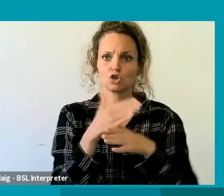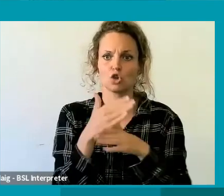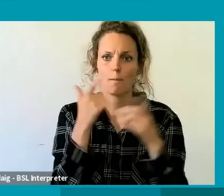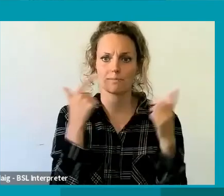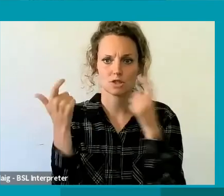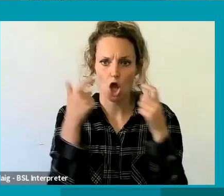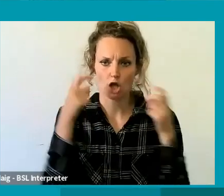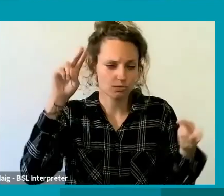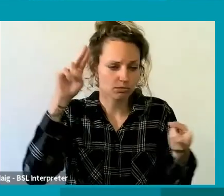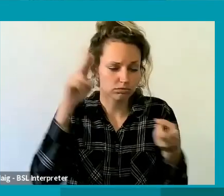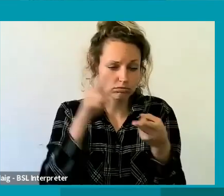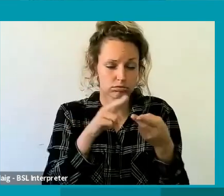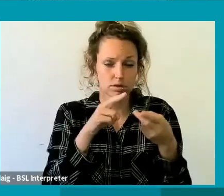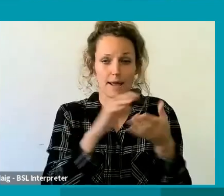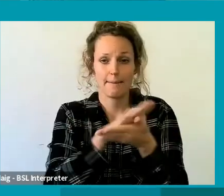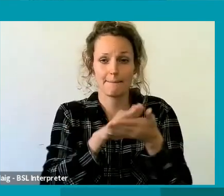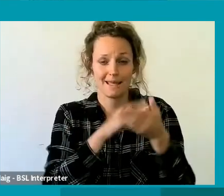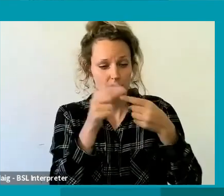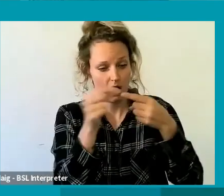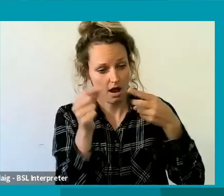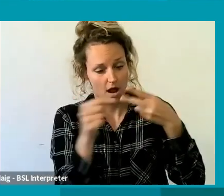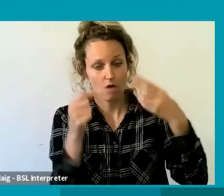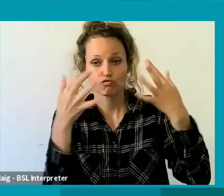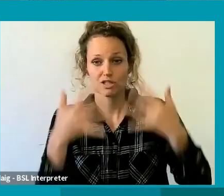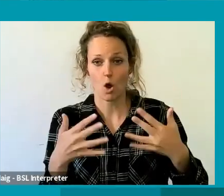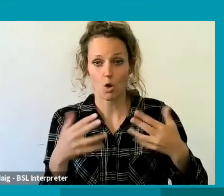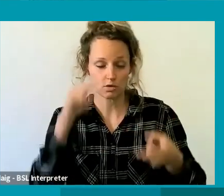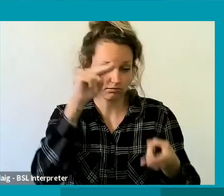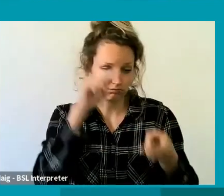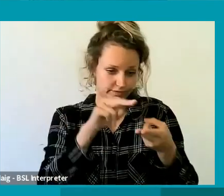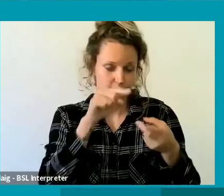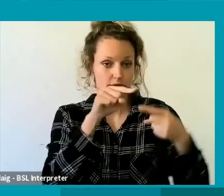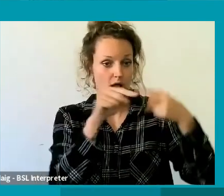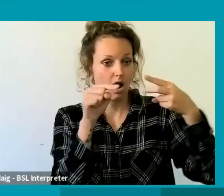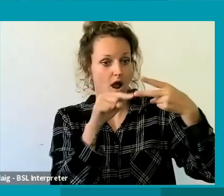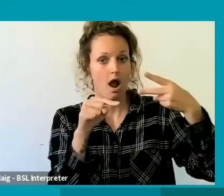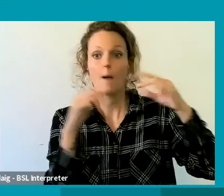the return results are very tailored to what you're looking for specifically.